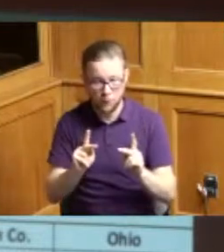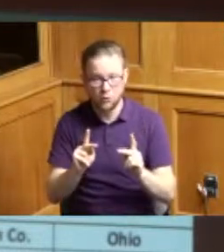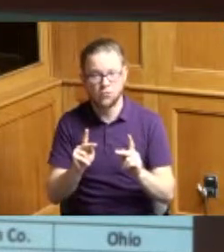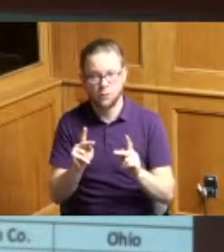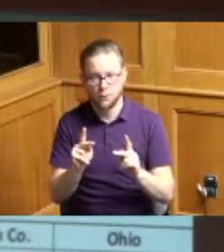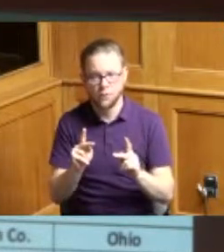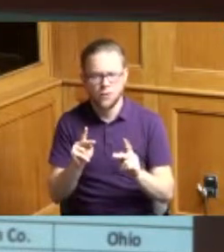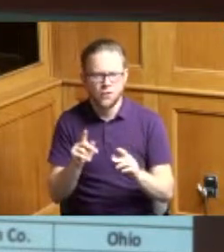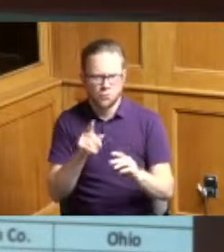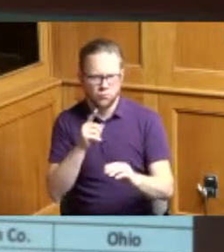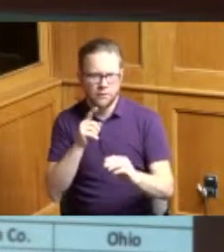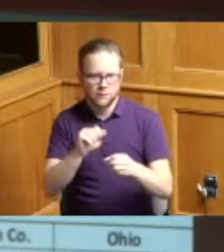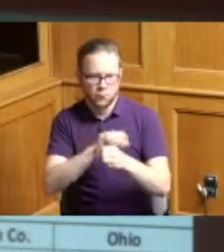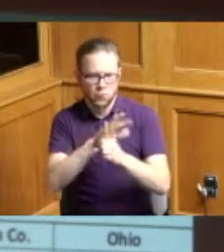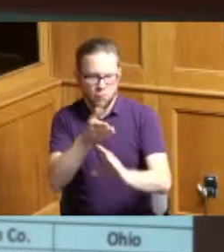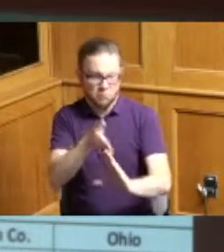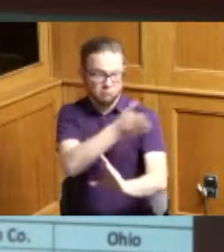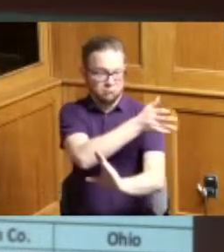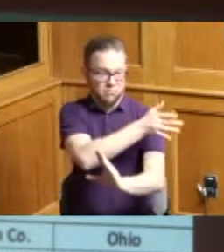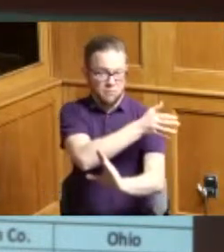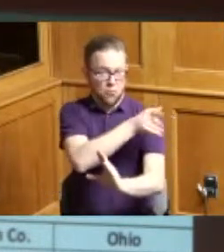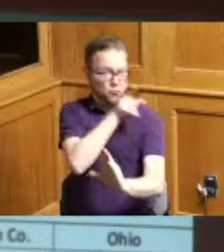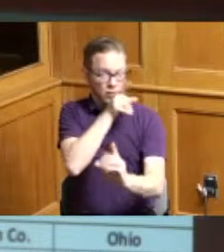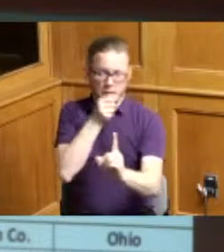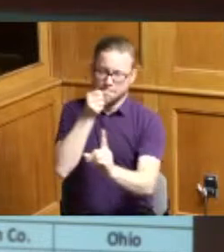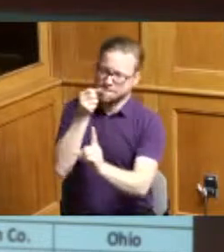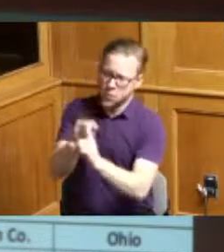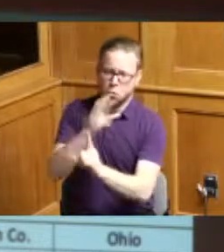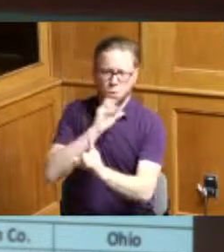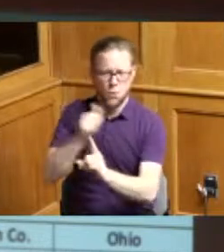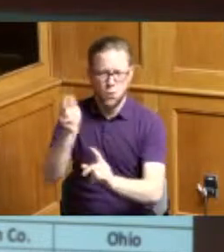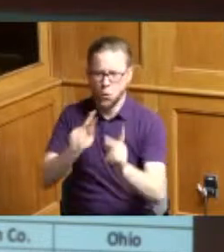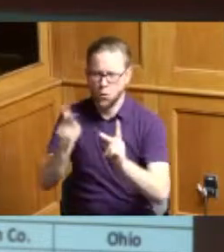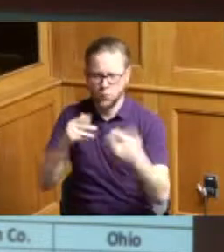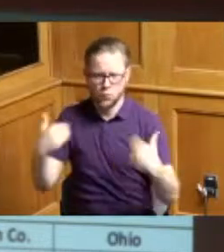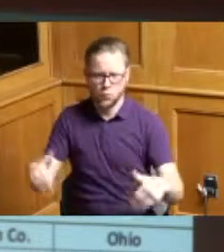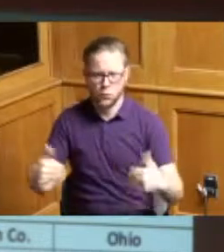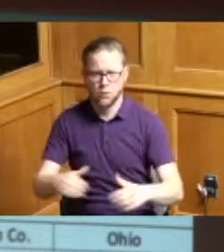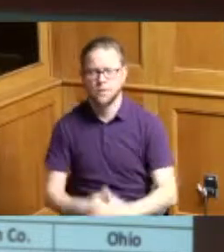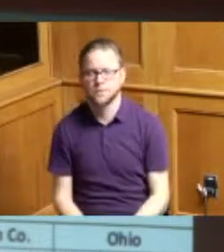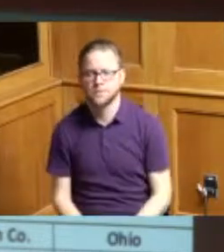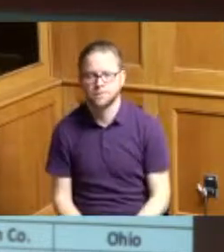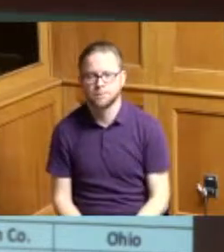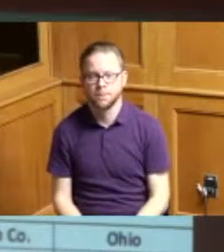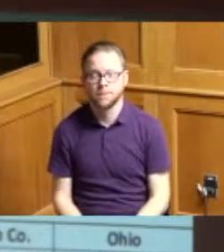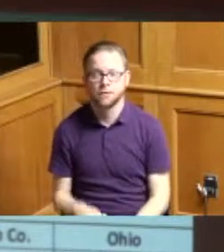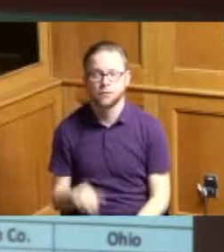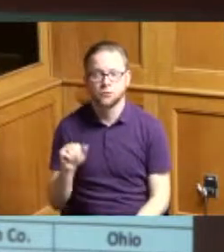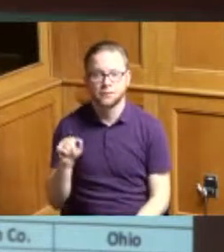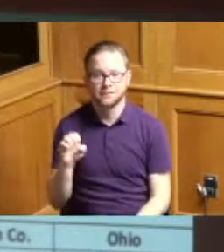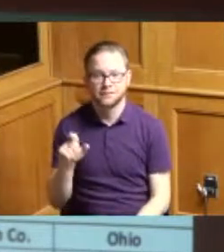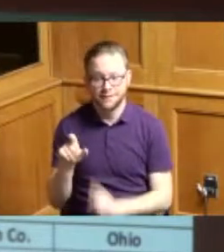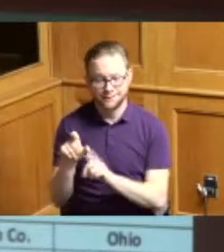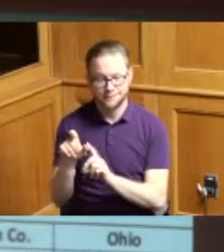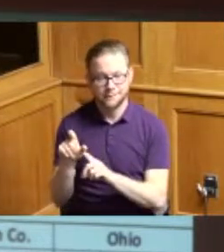variants definitely had the greatest impact with regards to sex we are not seeing any variation